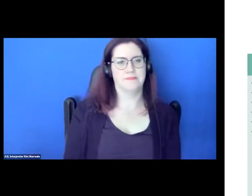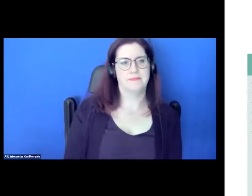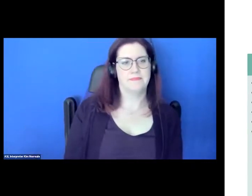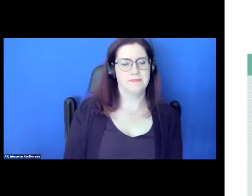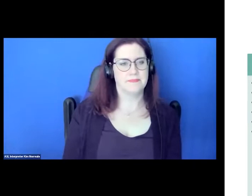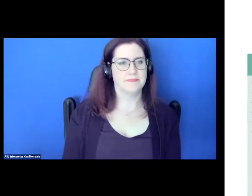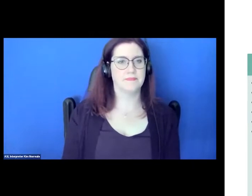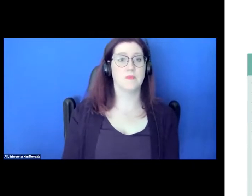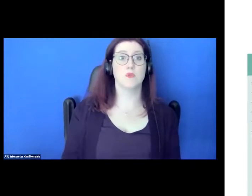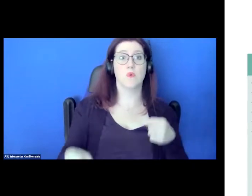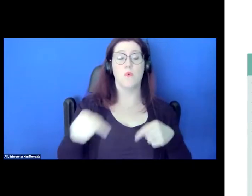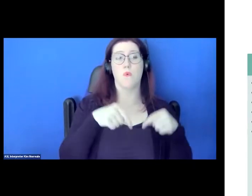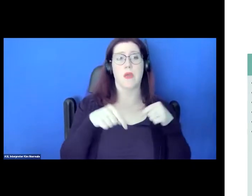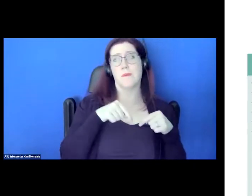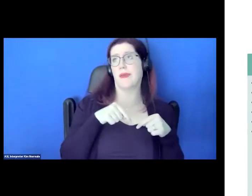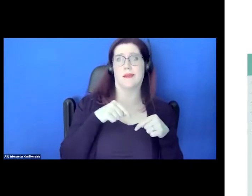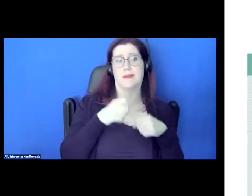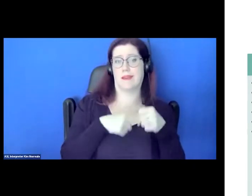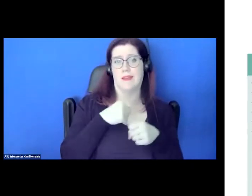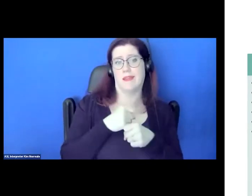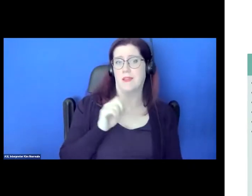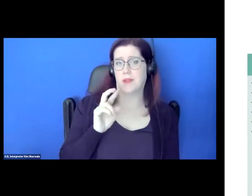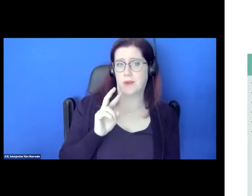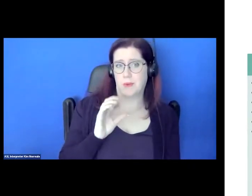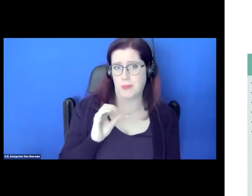So way back in 2000, there was an executive order,